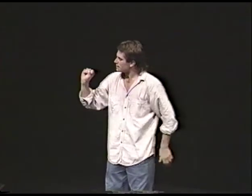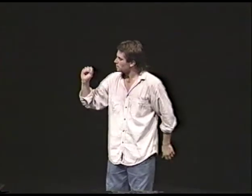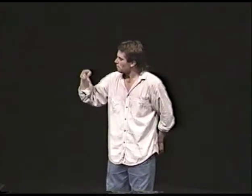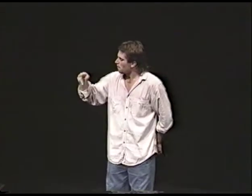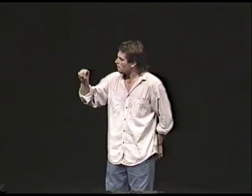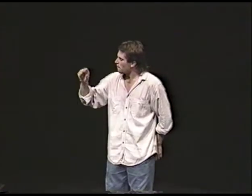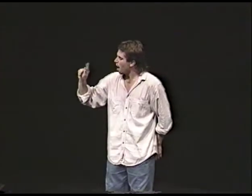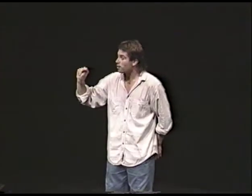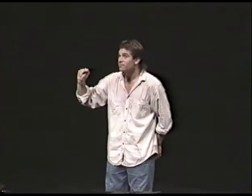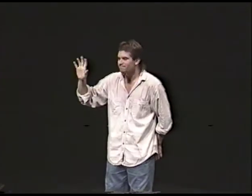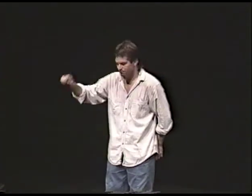Weak Spot.